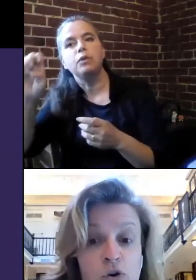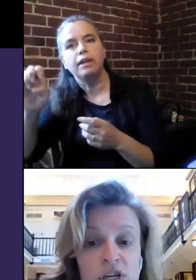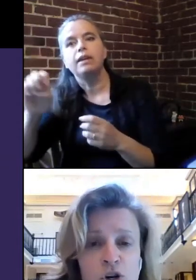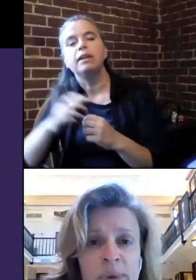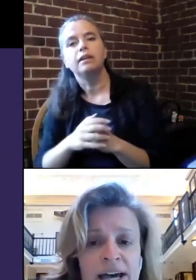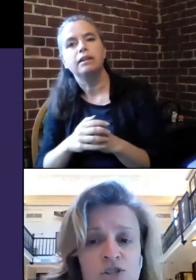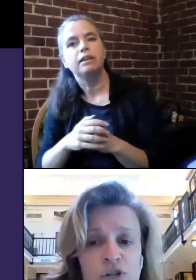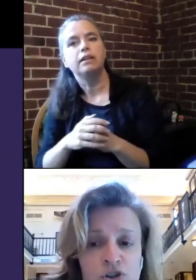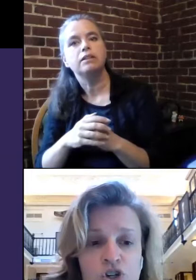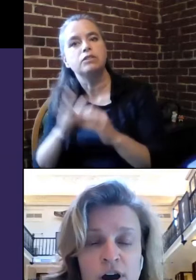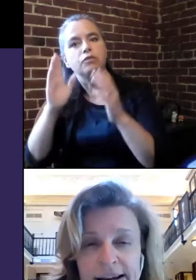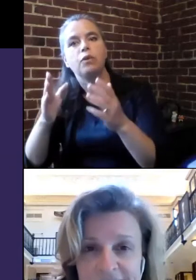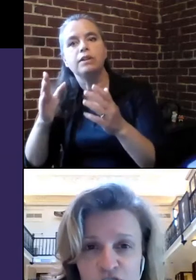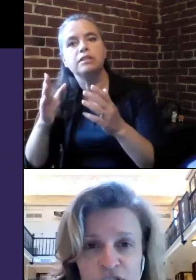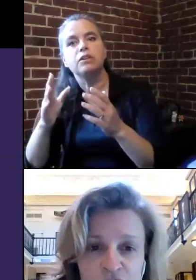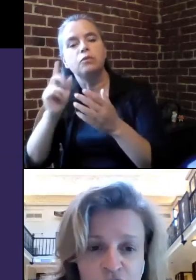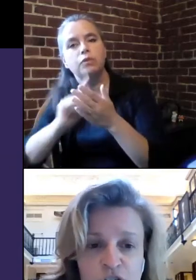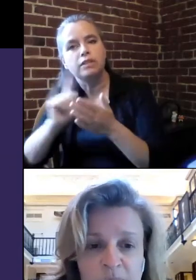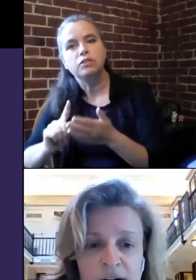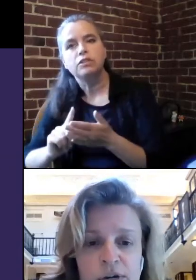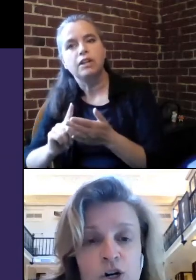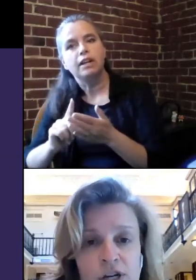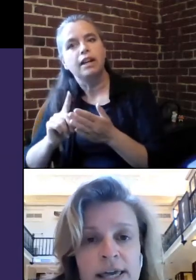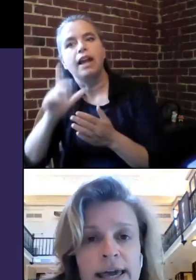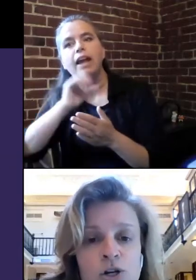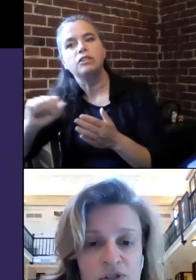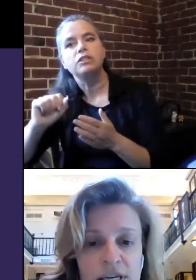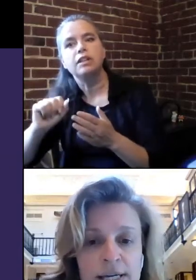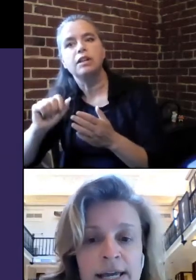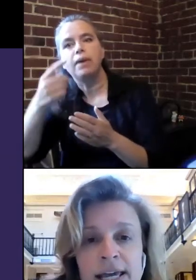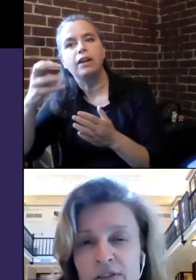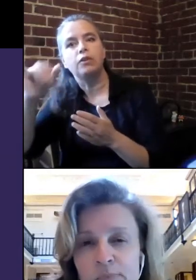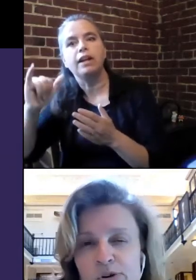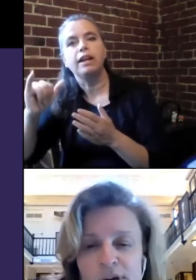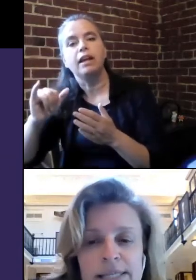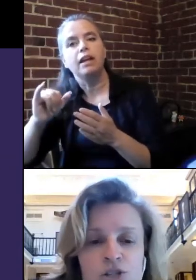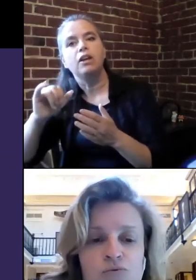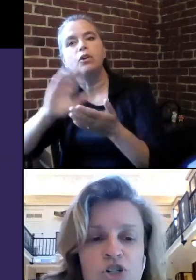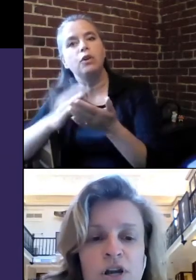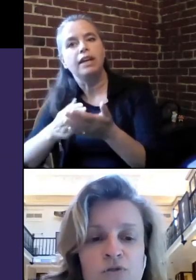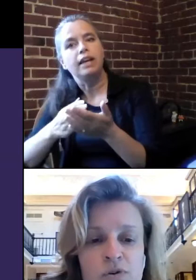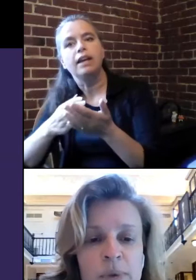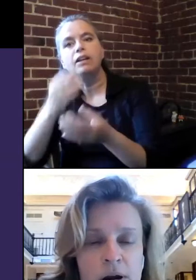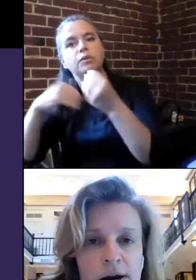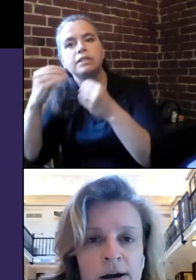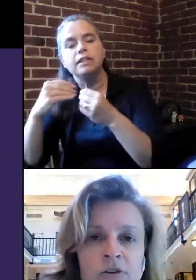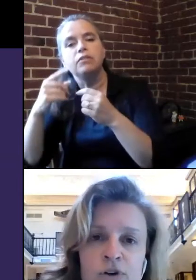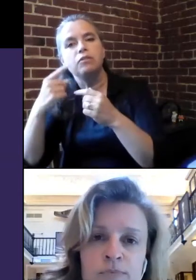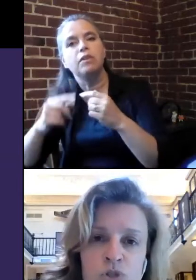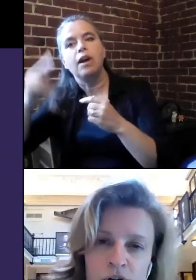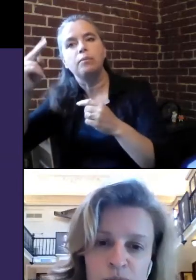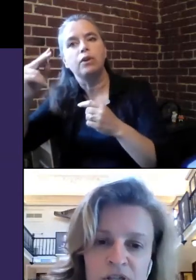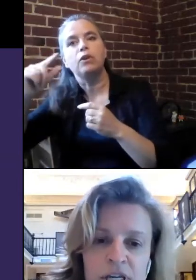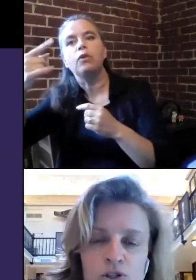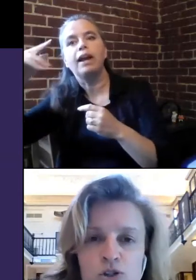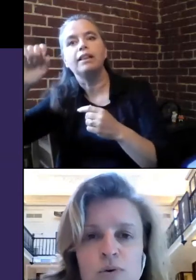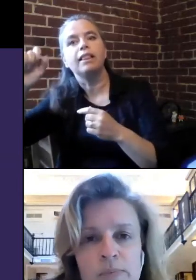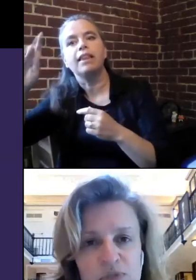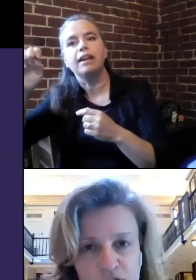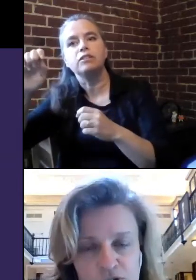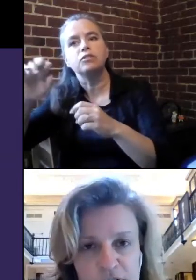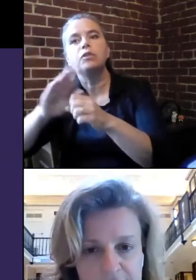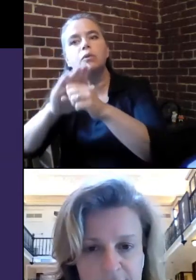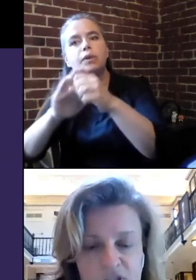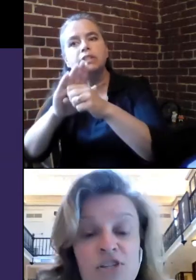She's focused her past research on ancient Indigenous pottery, cooking, and cuisine in the Upper Great Lakes region of North America from 200 BC to AD 1600.